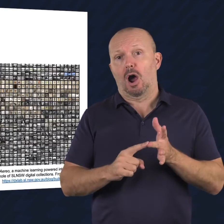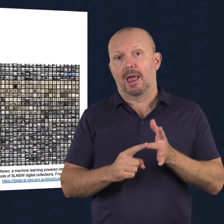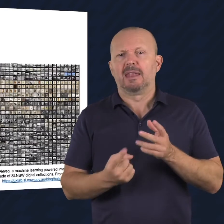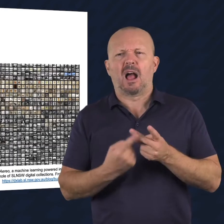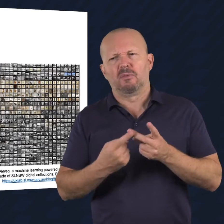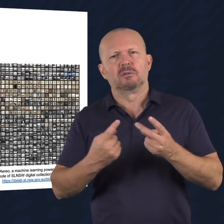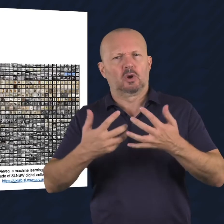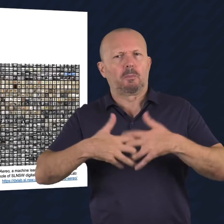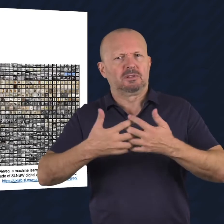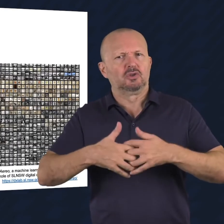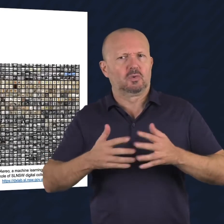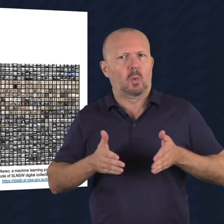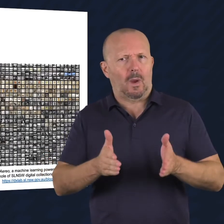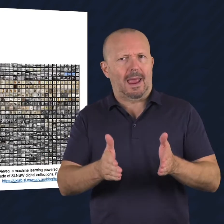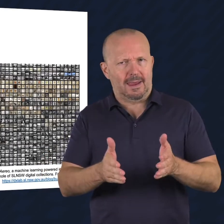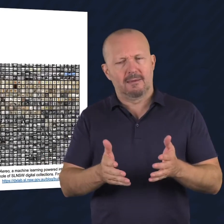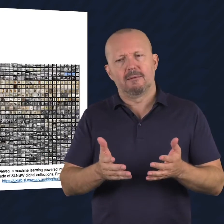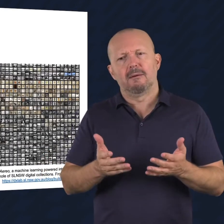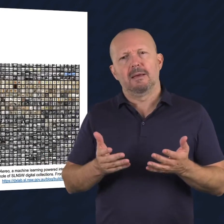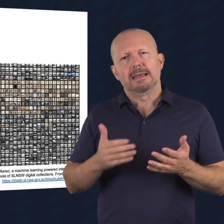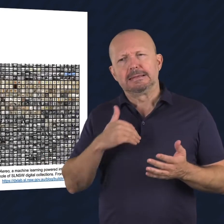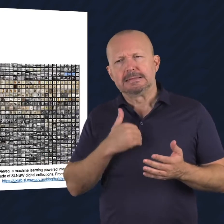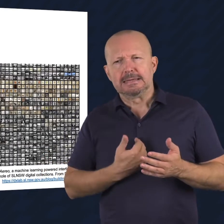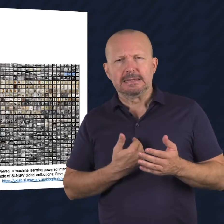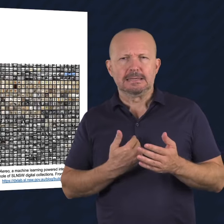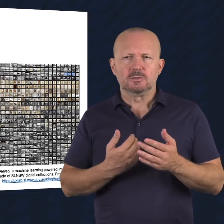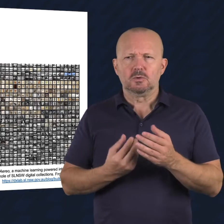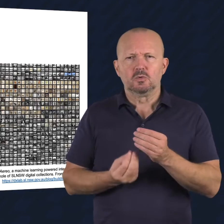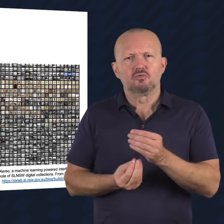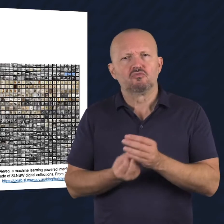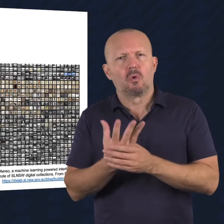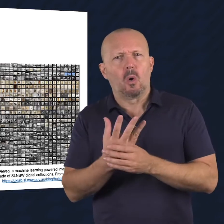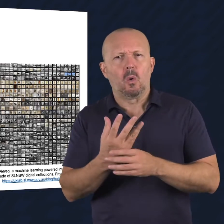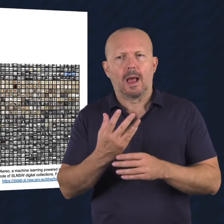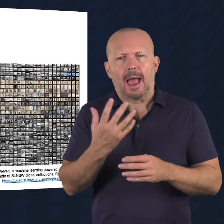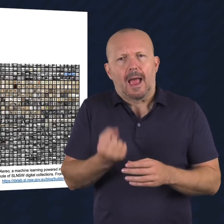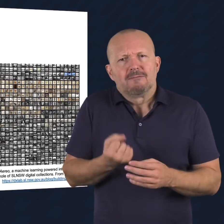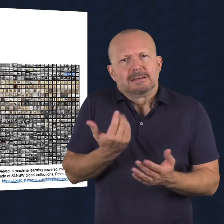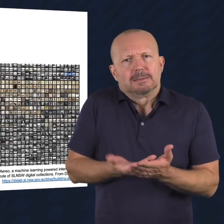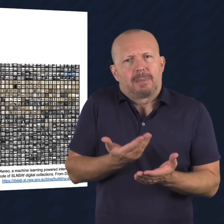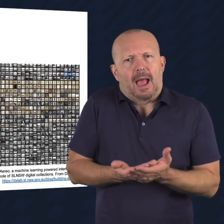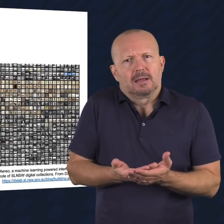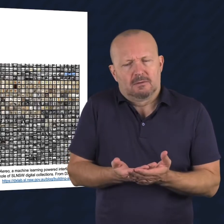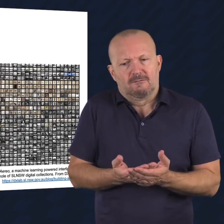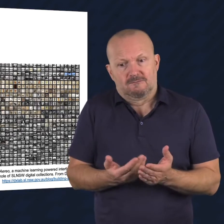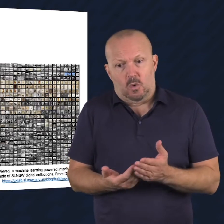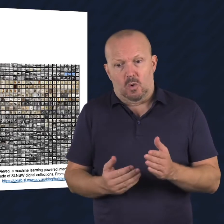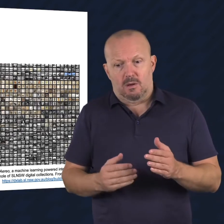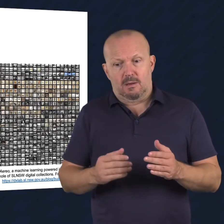AI, machine learning and other computational approaches to research and reuse, lead to growing demand for access to full text or structured,